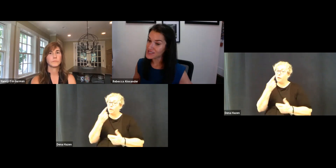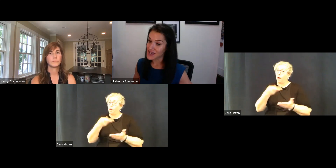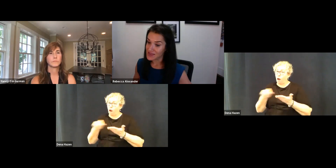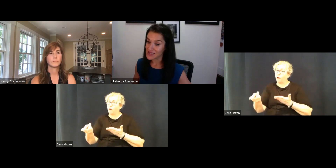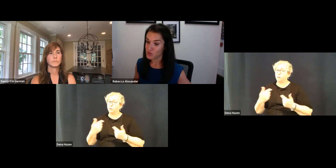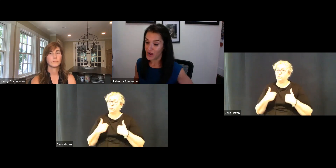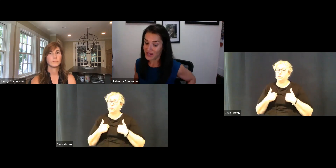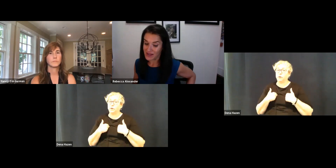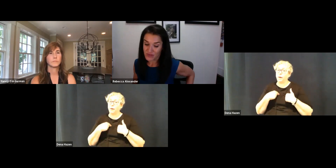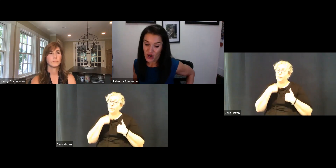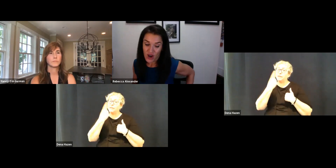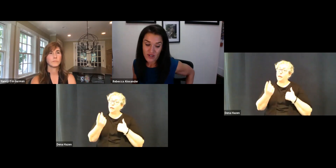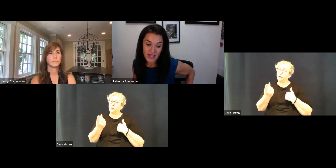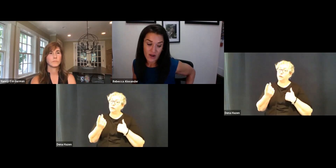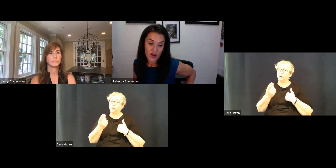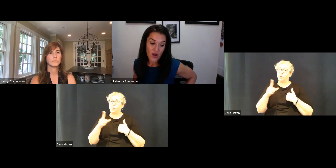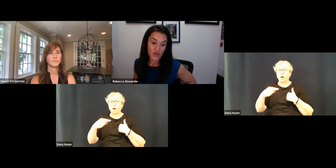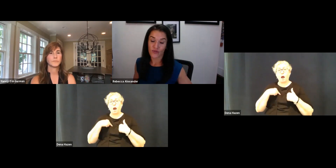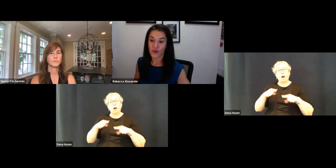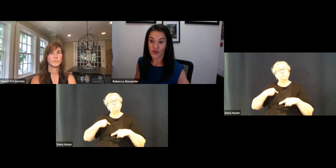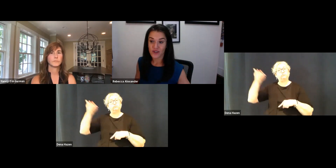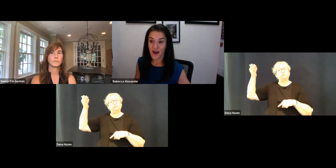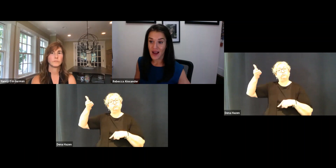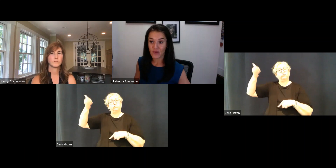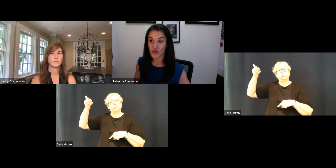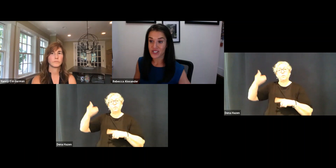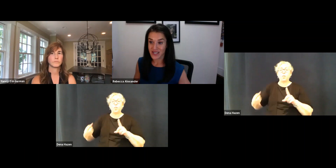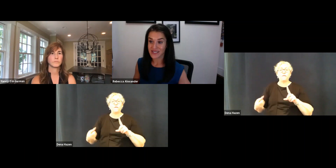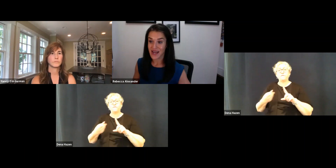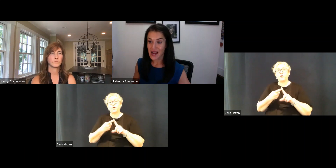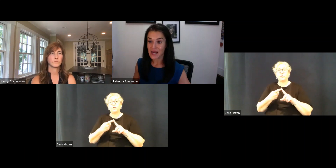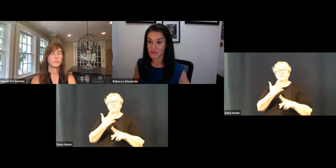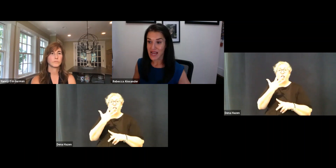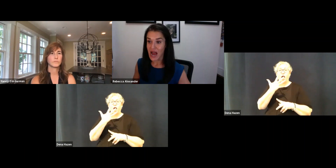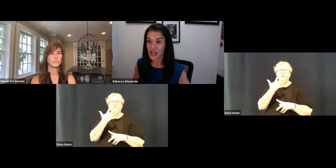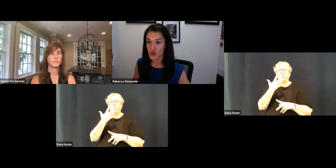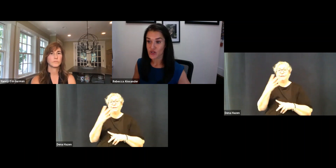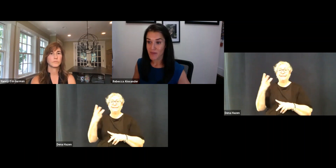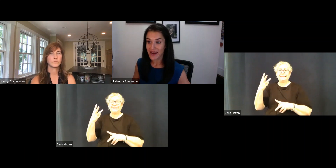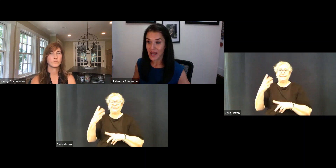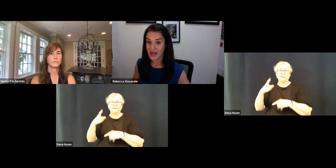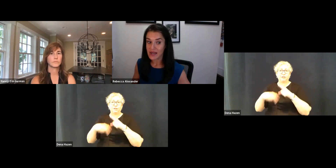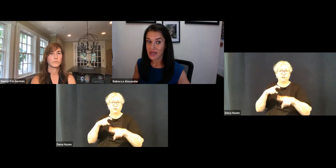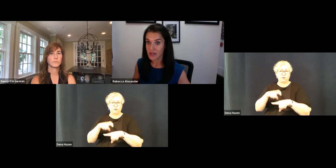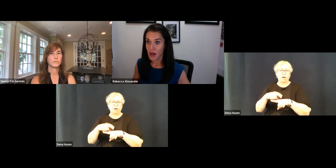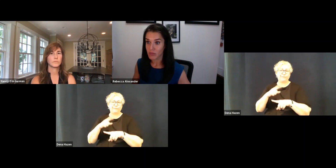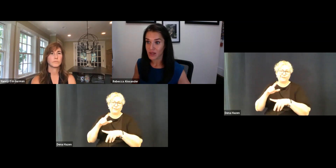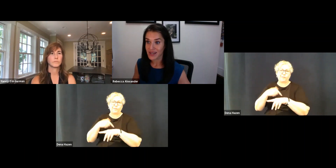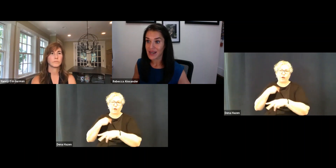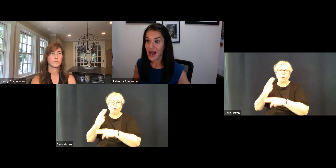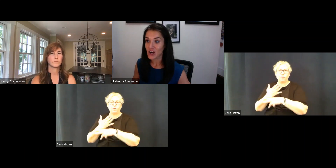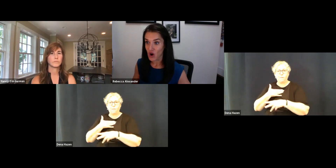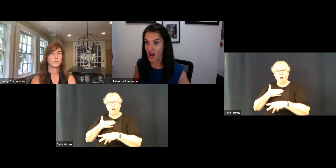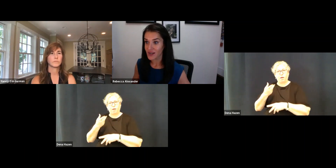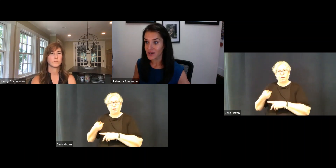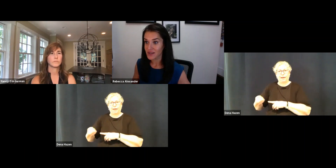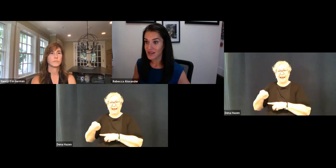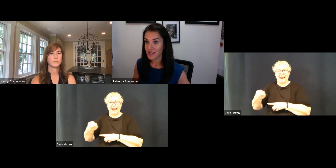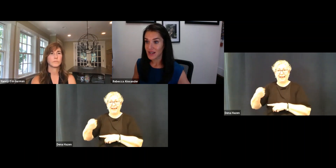say this when I give talks, that the first five or six times I used my cane in public, I cried.